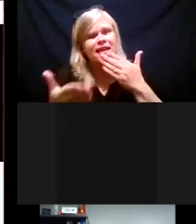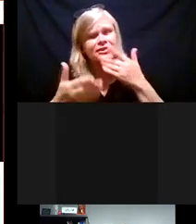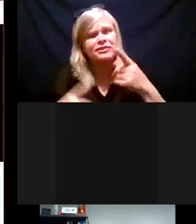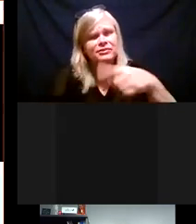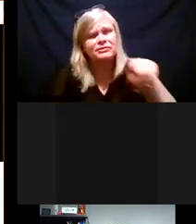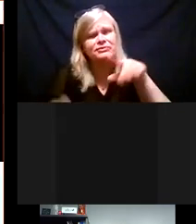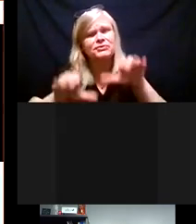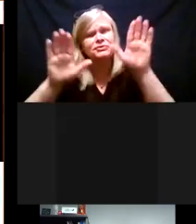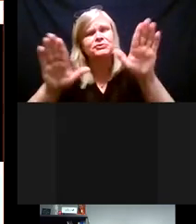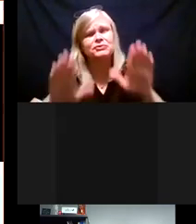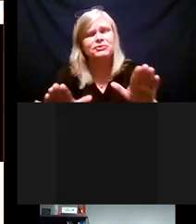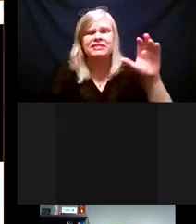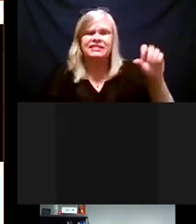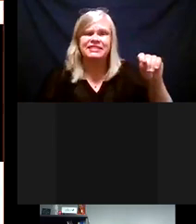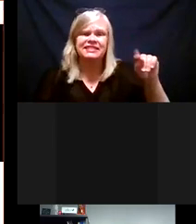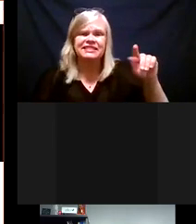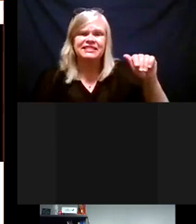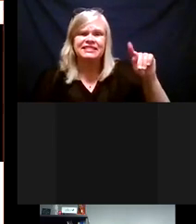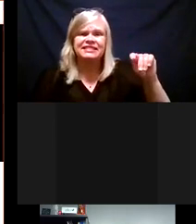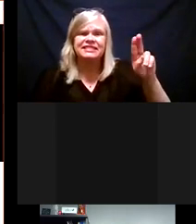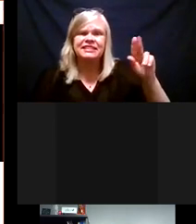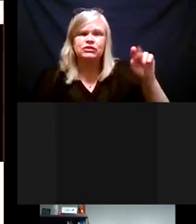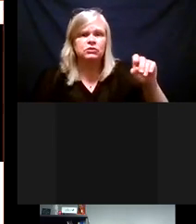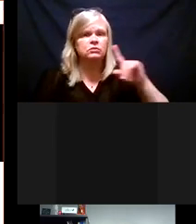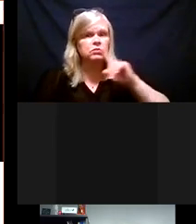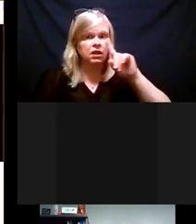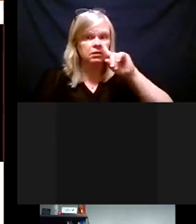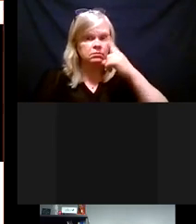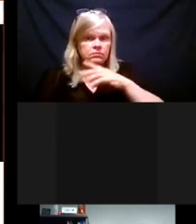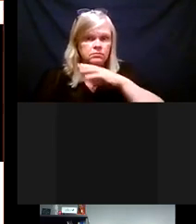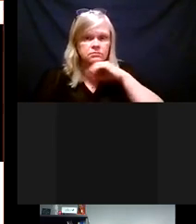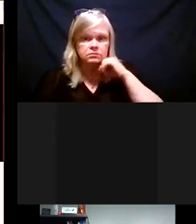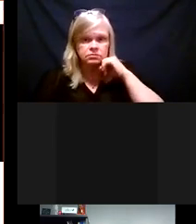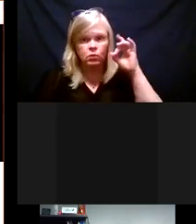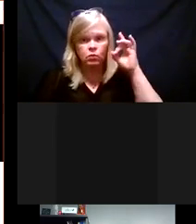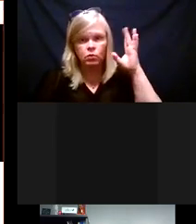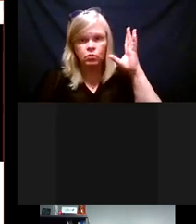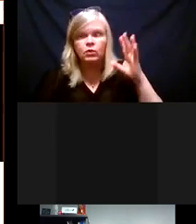STATUTES ARE BORING. NOW HOPEFULLY WE ARE GOING TO